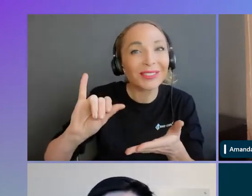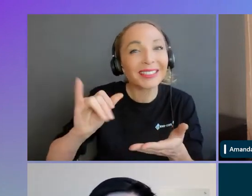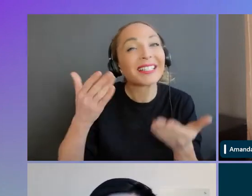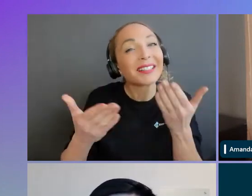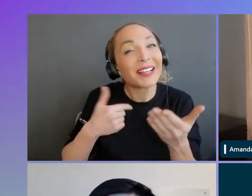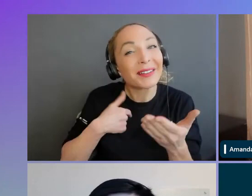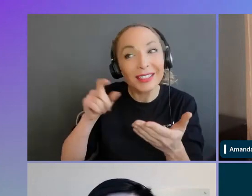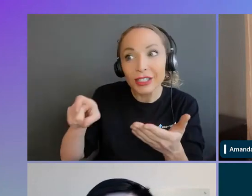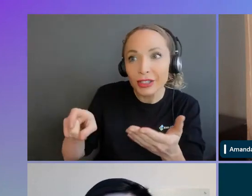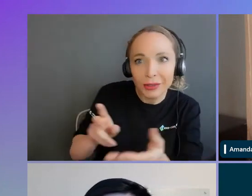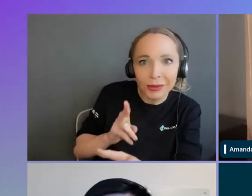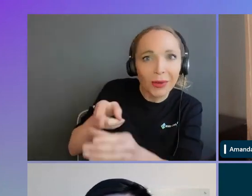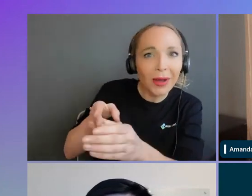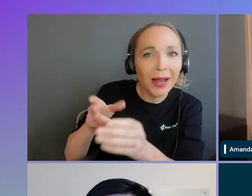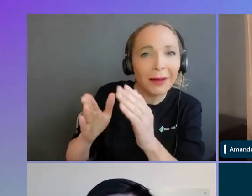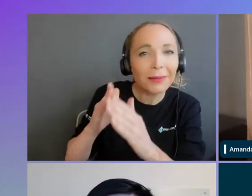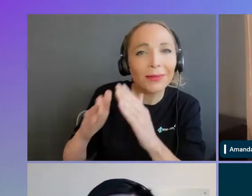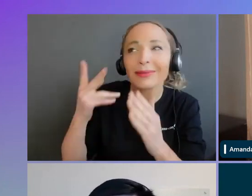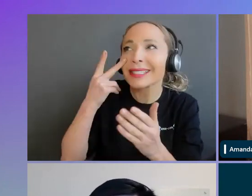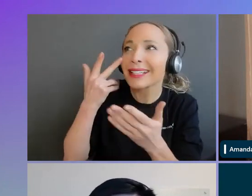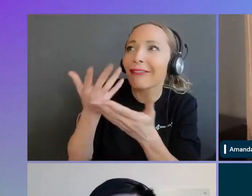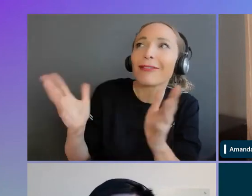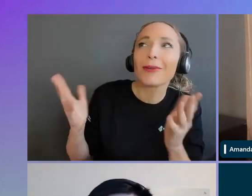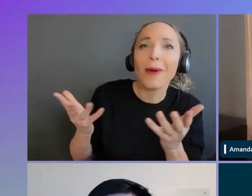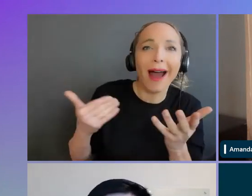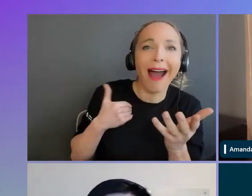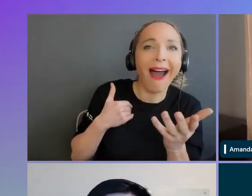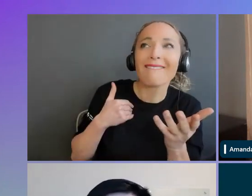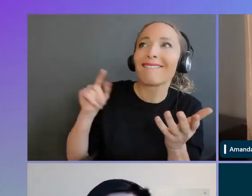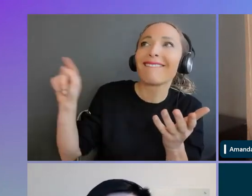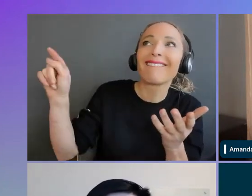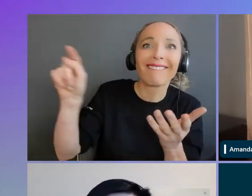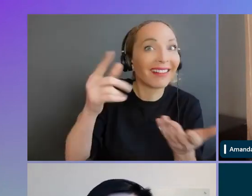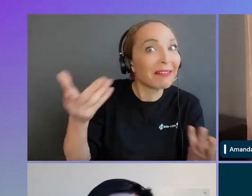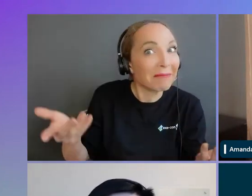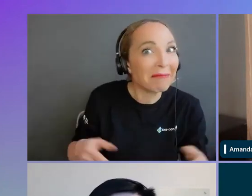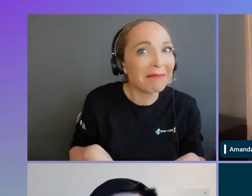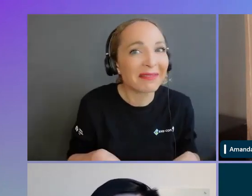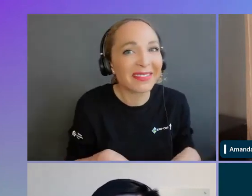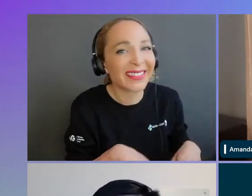something, uh, out there. Awesome Um, uh, what challenges